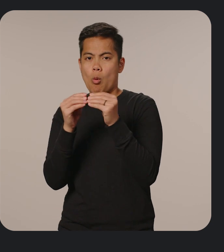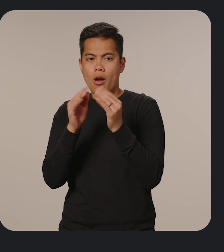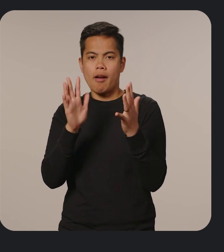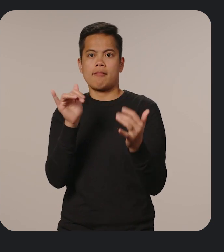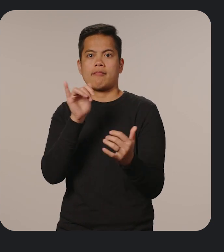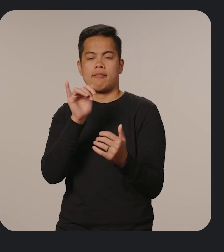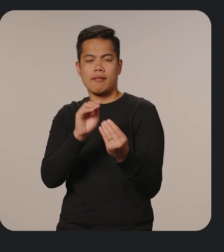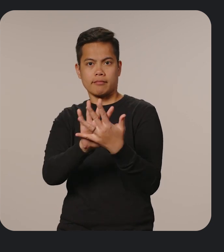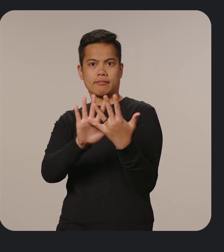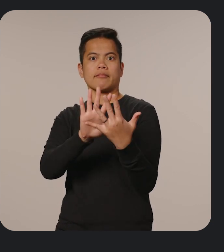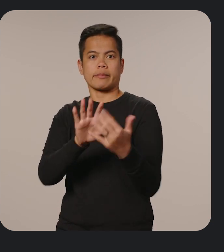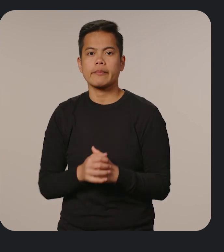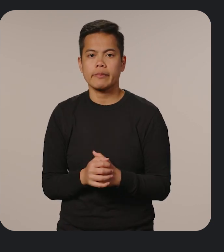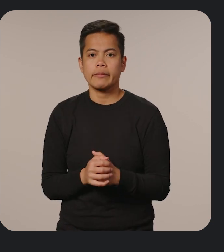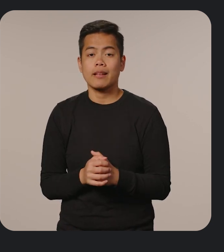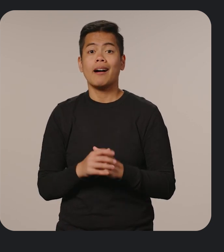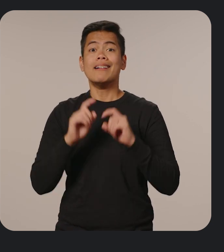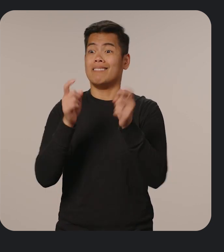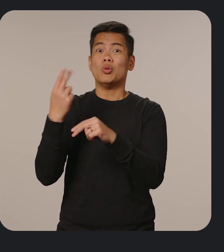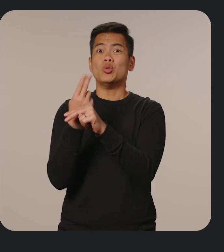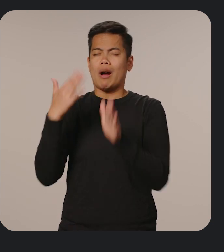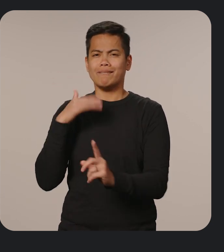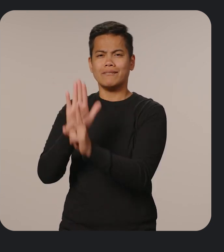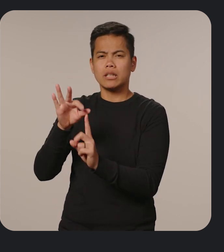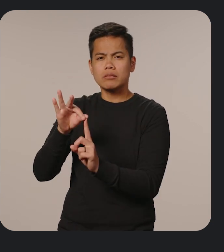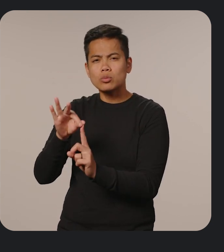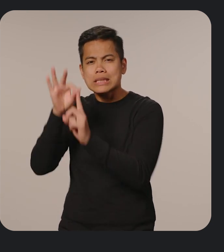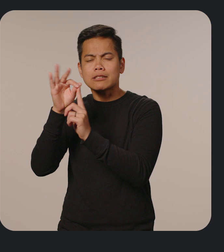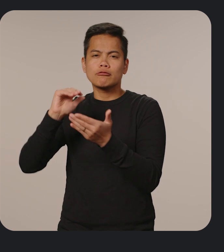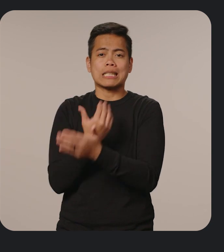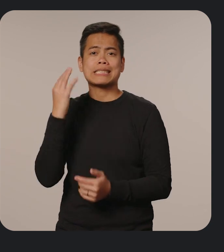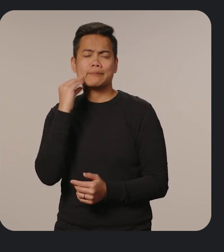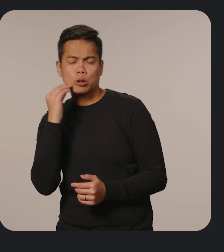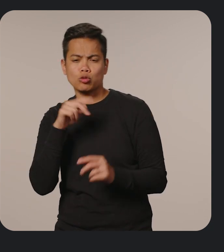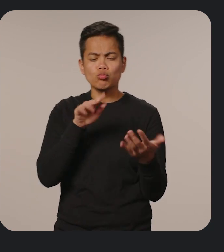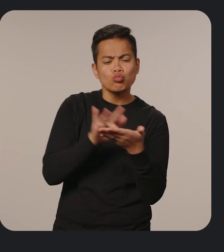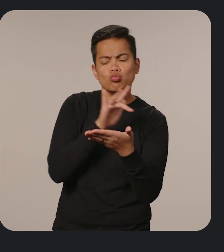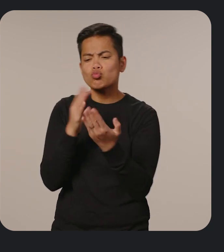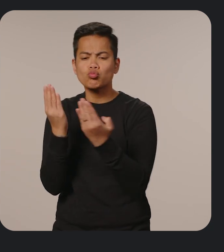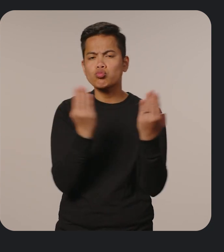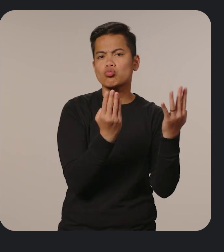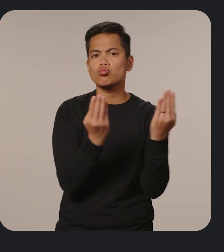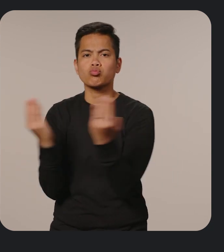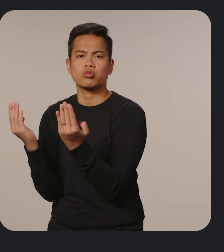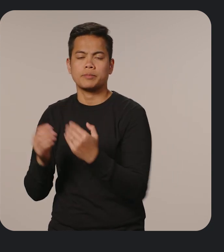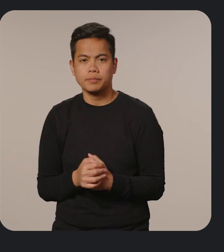The design details lean into the most expressive parts of M3, such as the soft corners and smooth motion patterns.